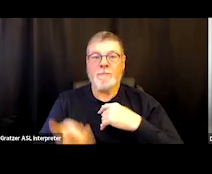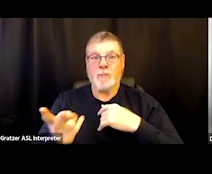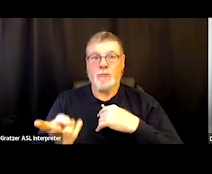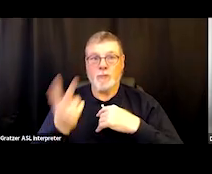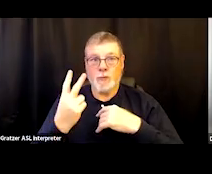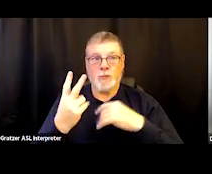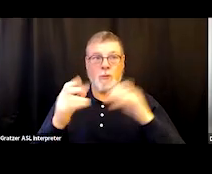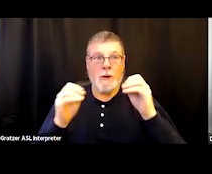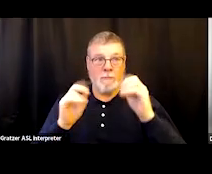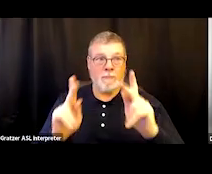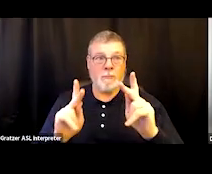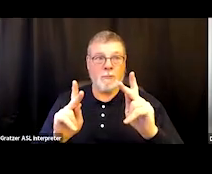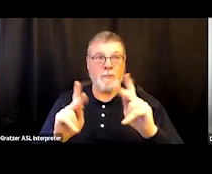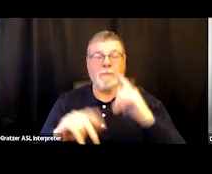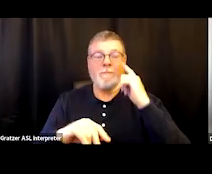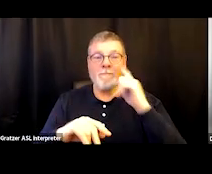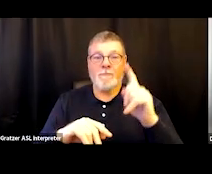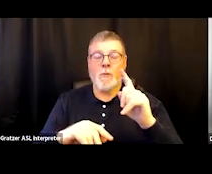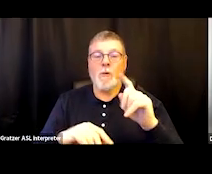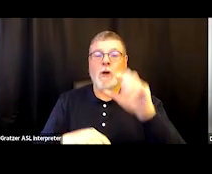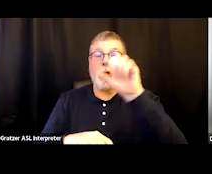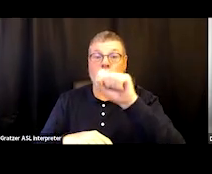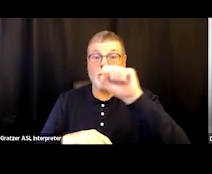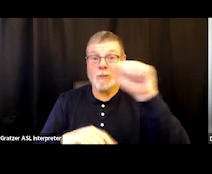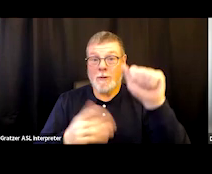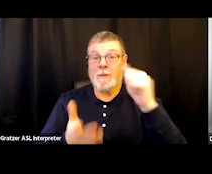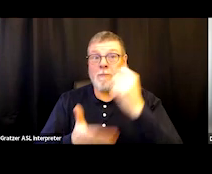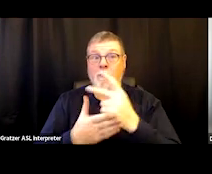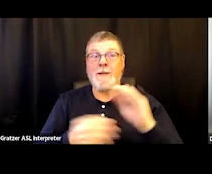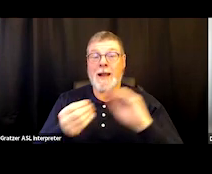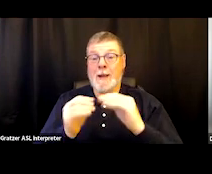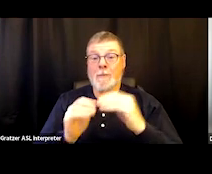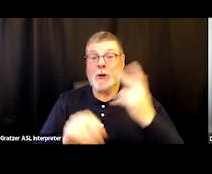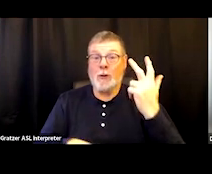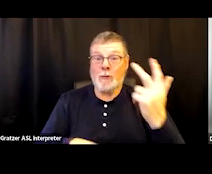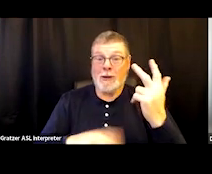for Social Security to approve someone, and that's step three and that's step five.